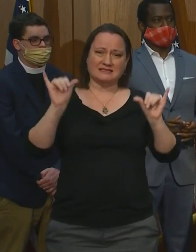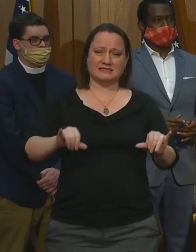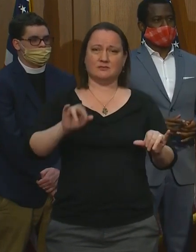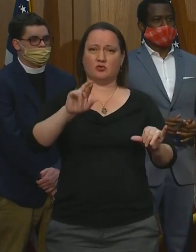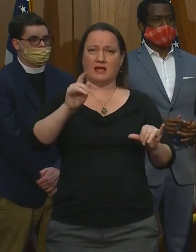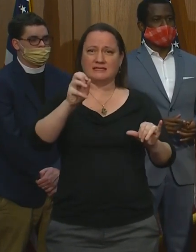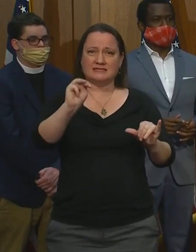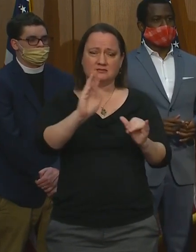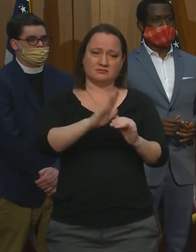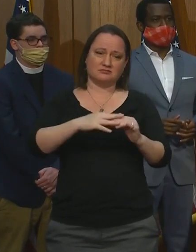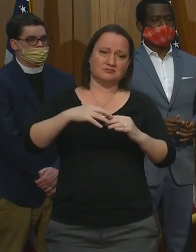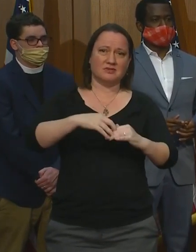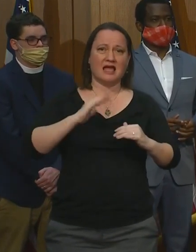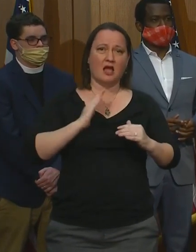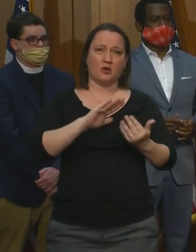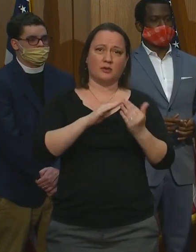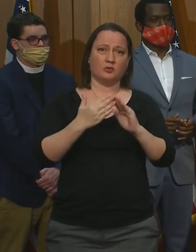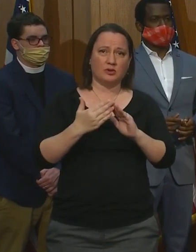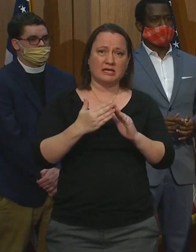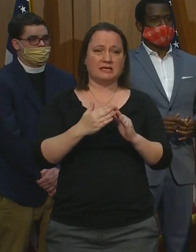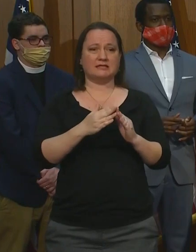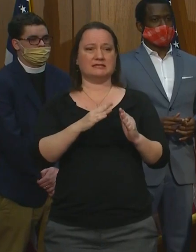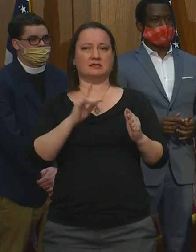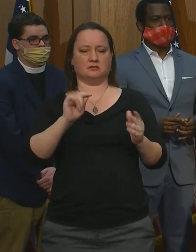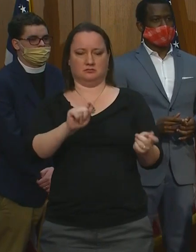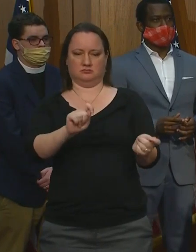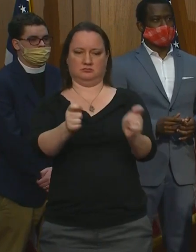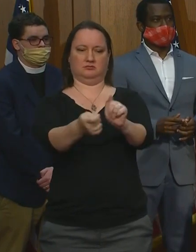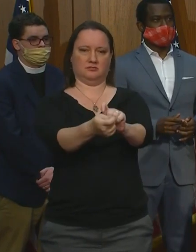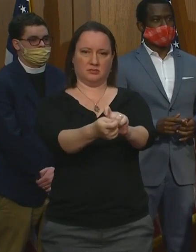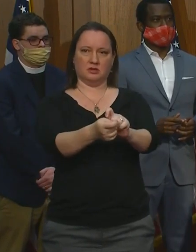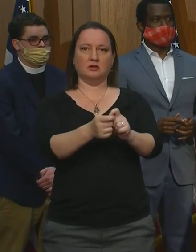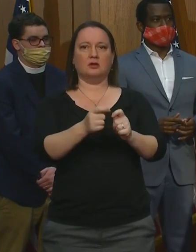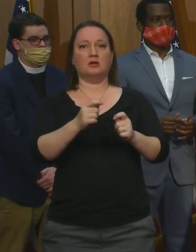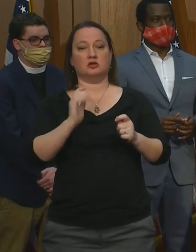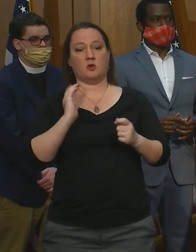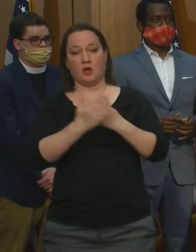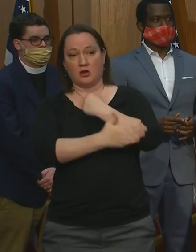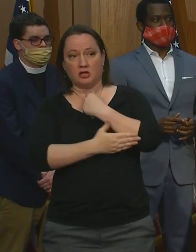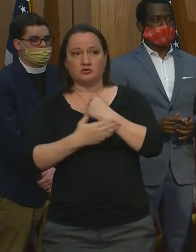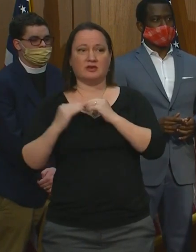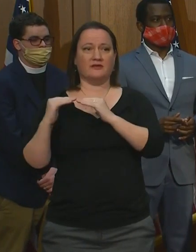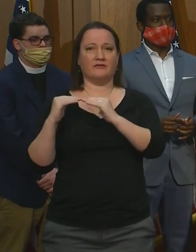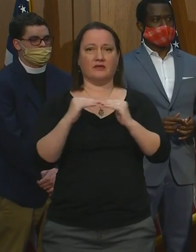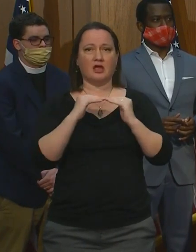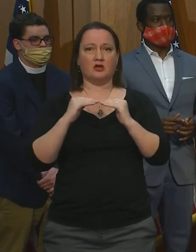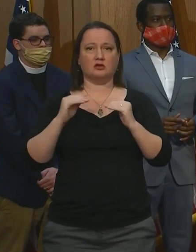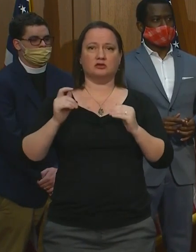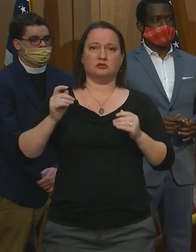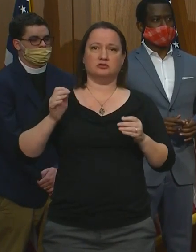THAT PERMEATES OUR COMMUNITIES AND BUILD A COUNTRY THAT IS